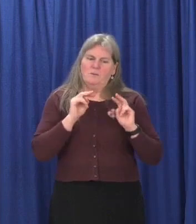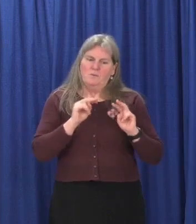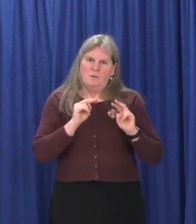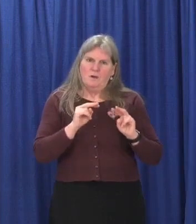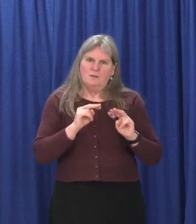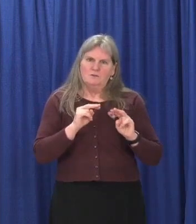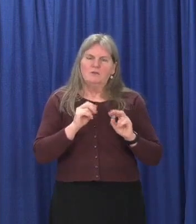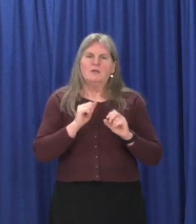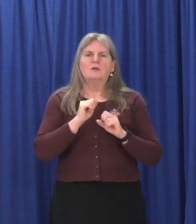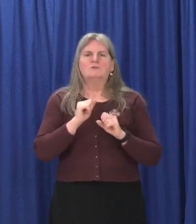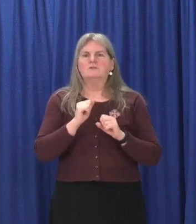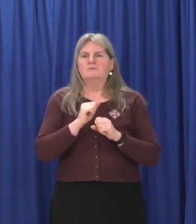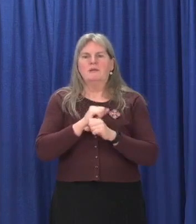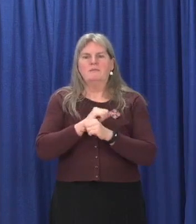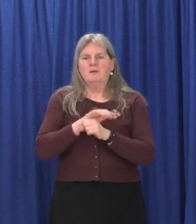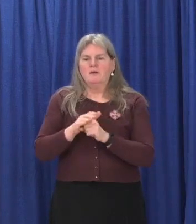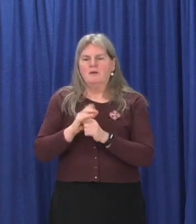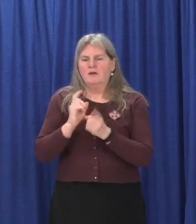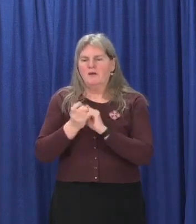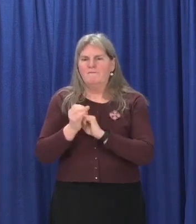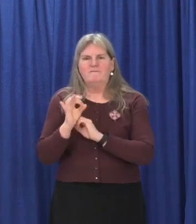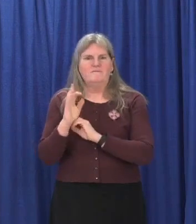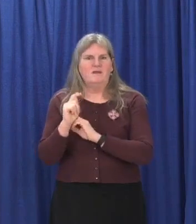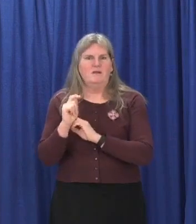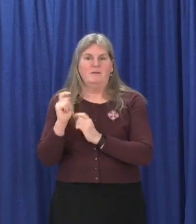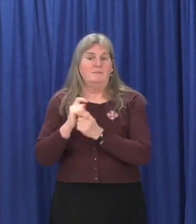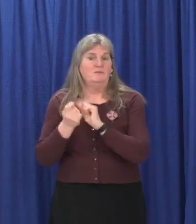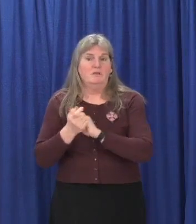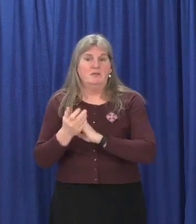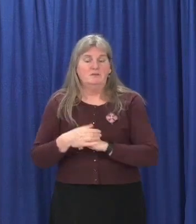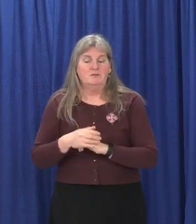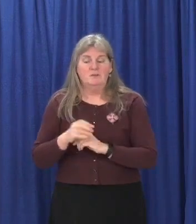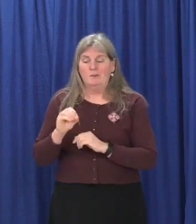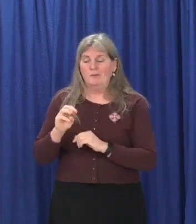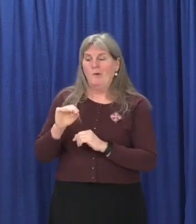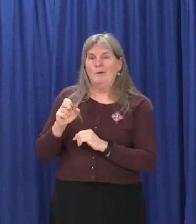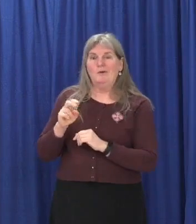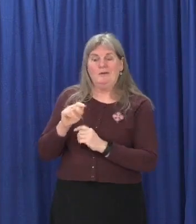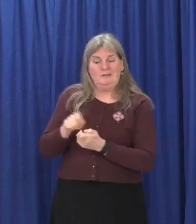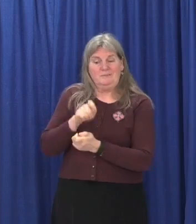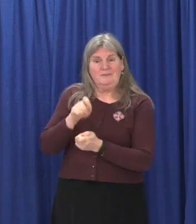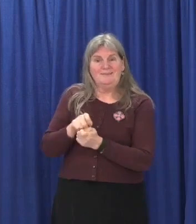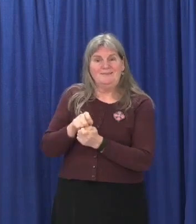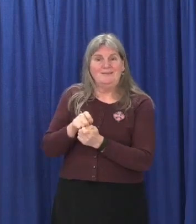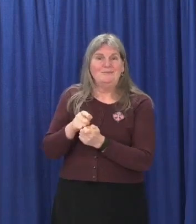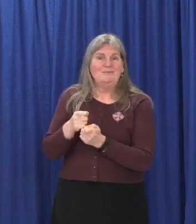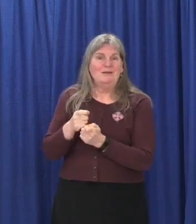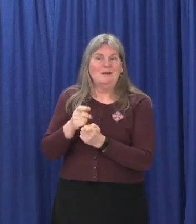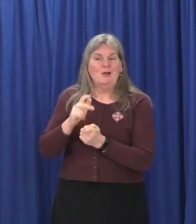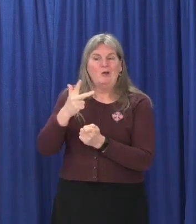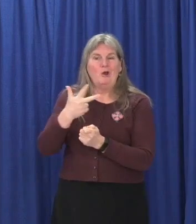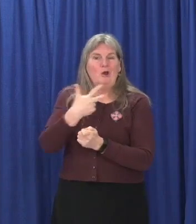We know that there's not necessarily an Omicron-specific booster right now, but there's one that works